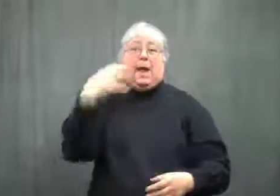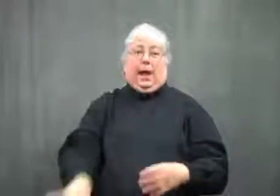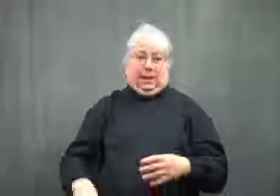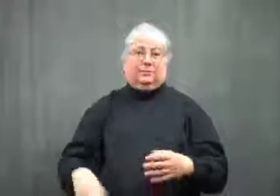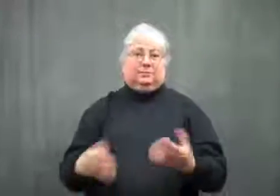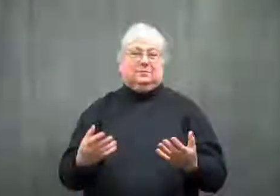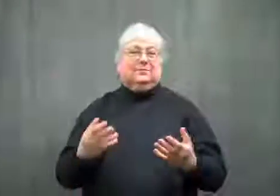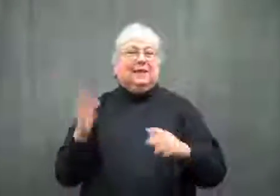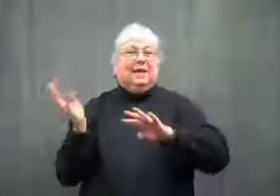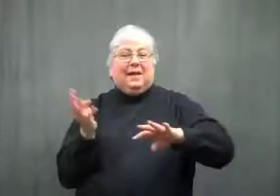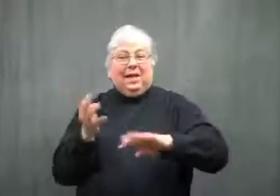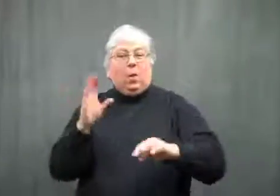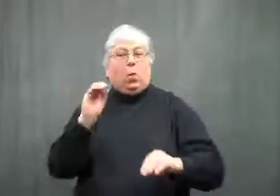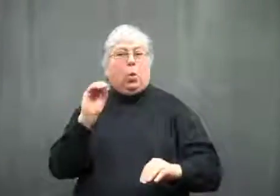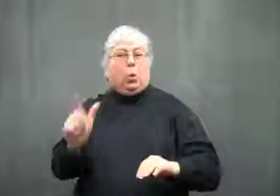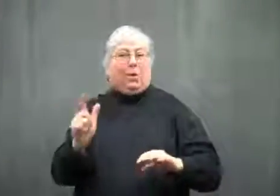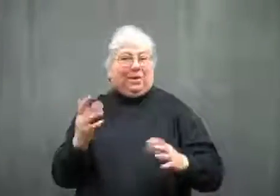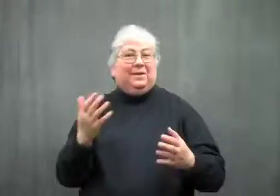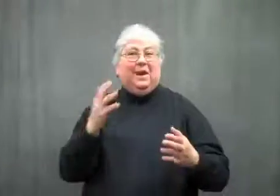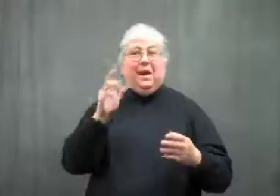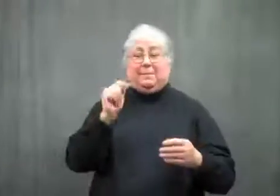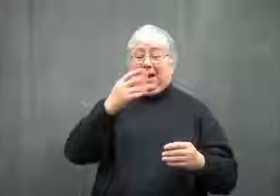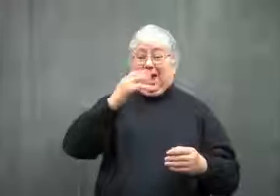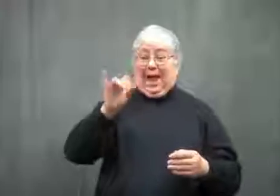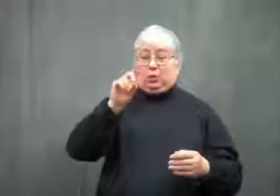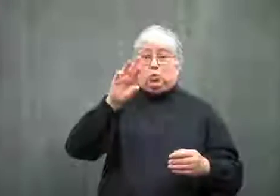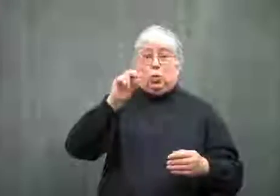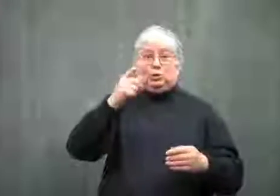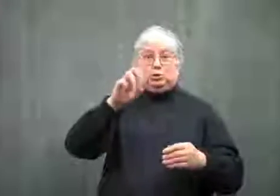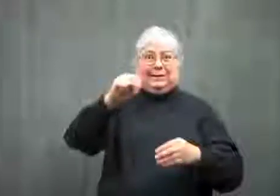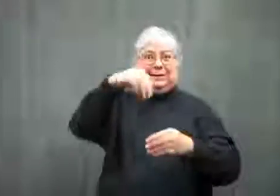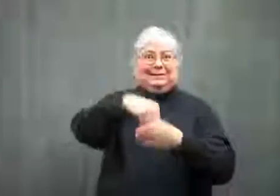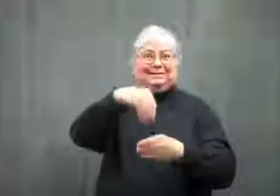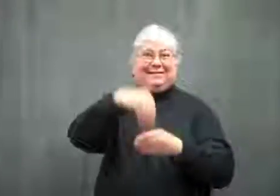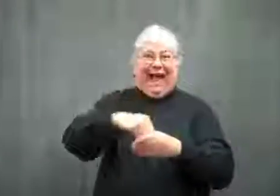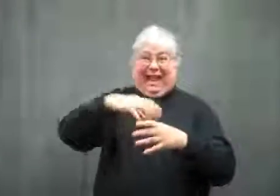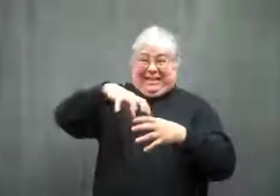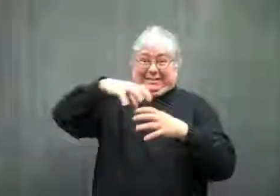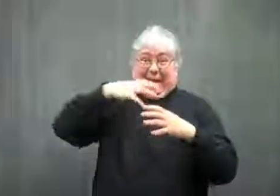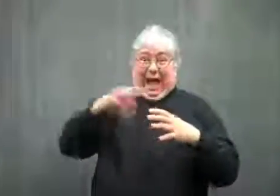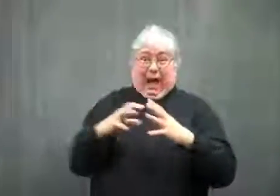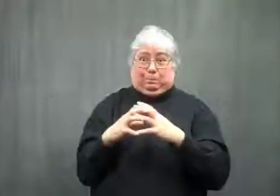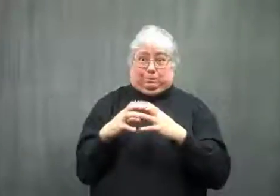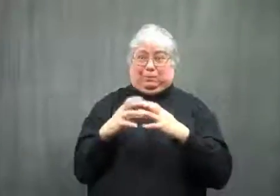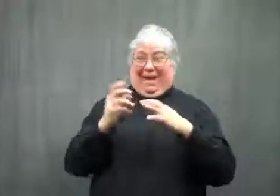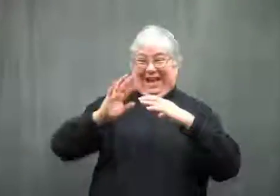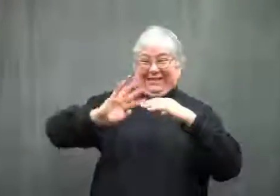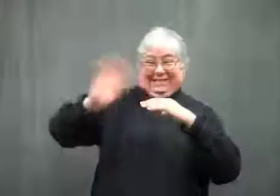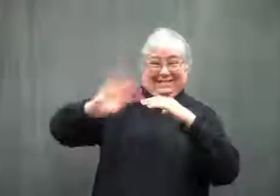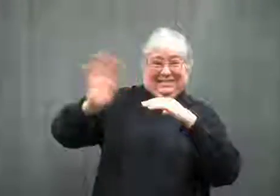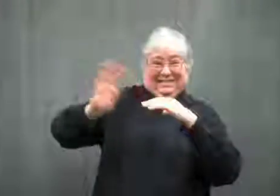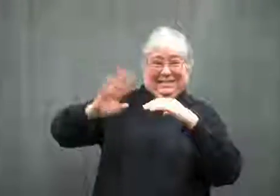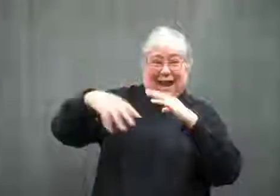It was hot, it had to be cooled down. Hydrogen inside was building up, so it had to be vented.